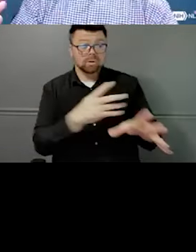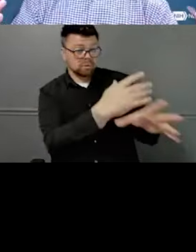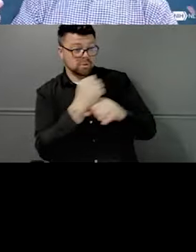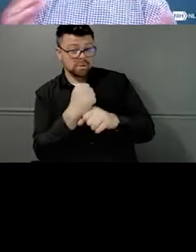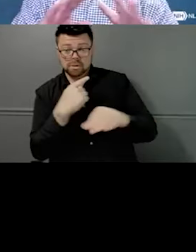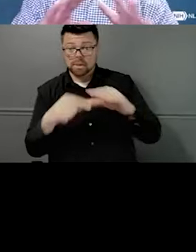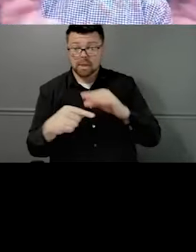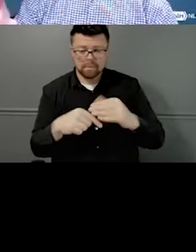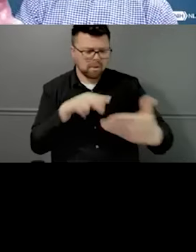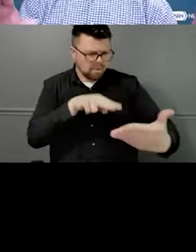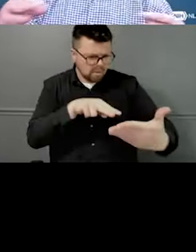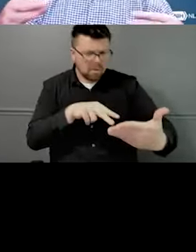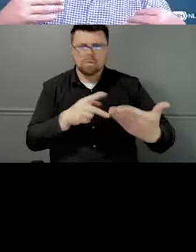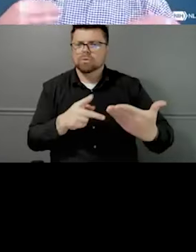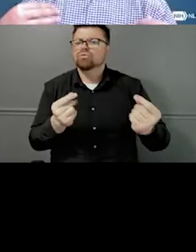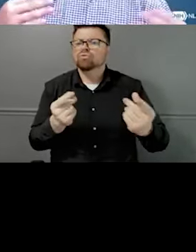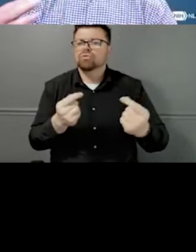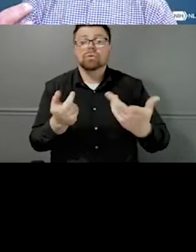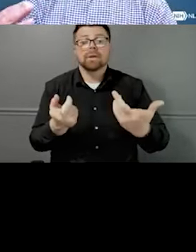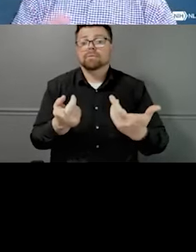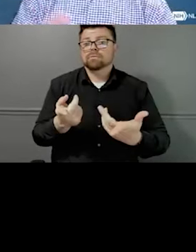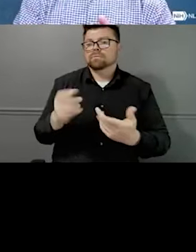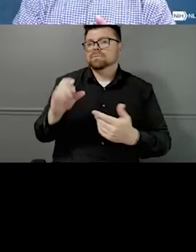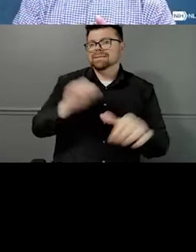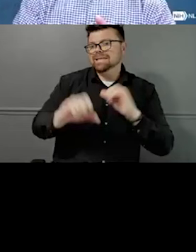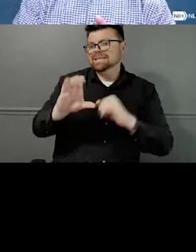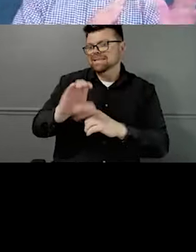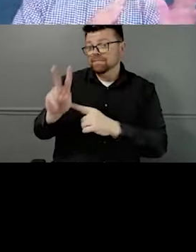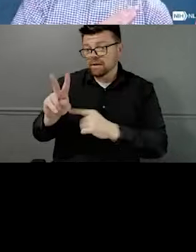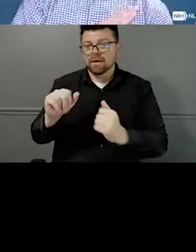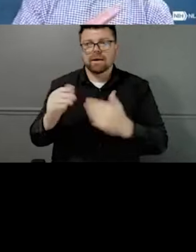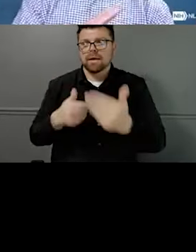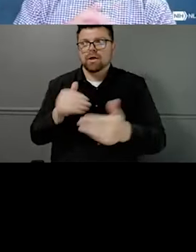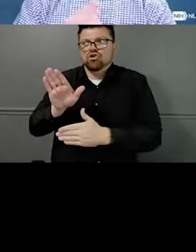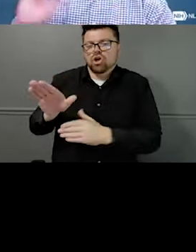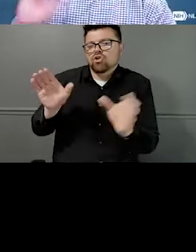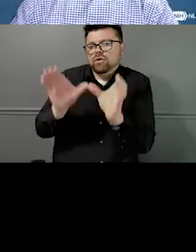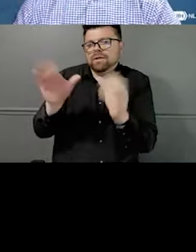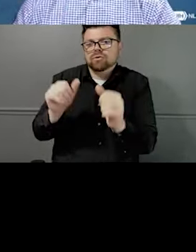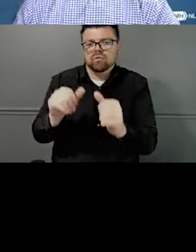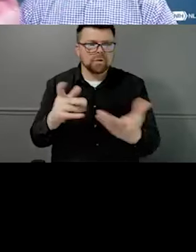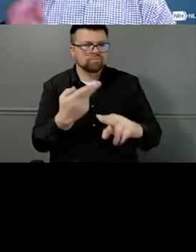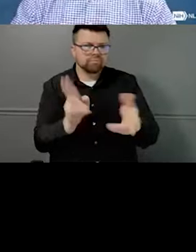SciENcv and sign in with their credentials. They might have a Google account, they might have an ORCID account,